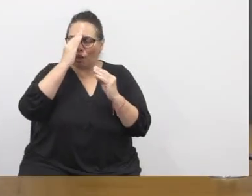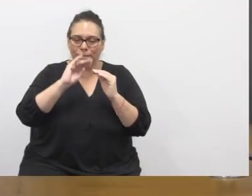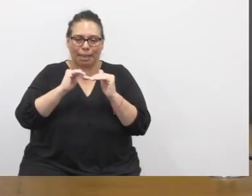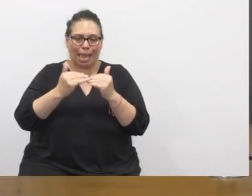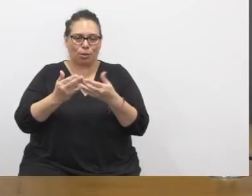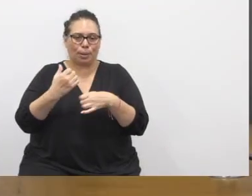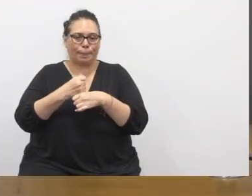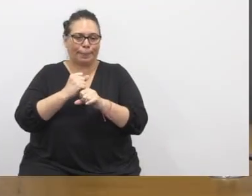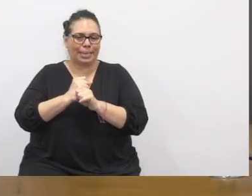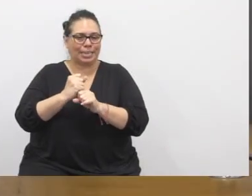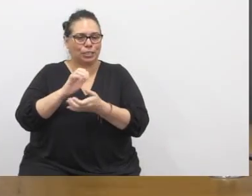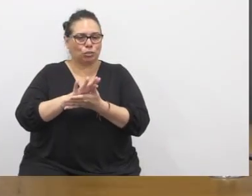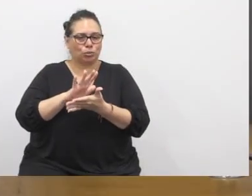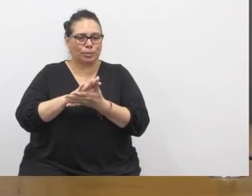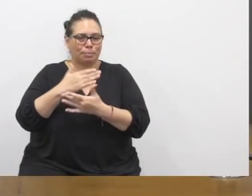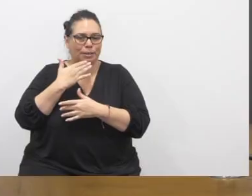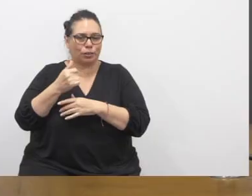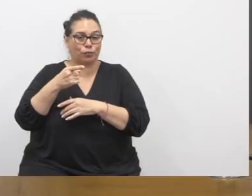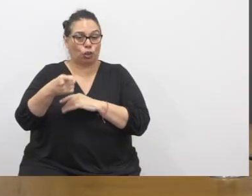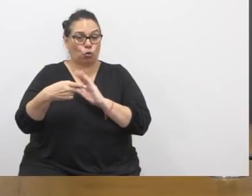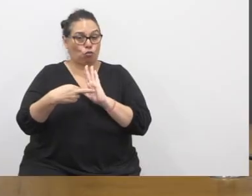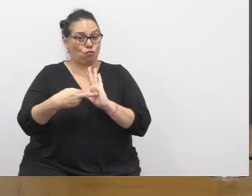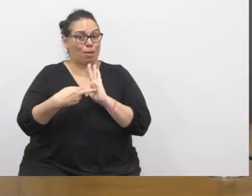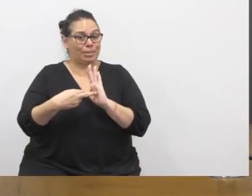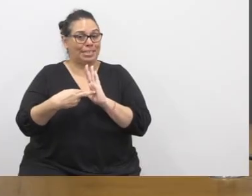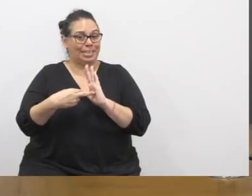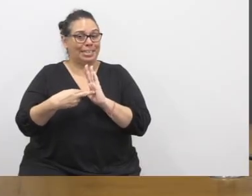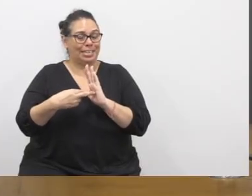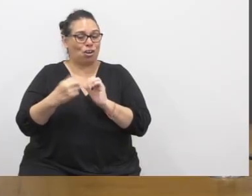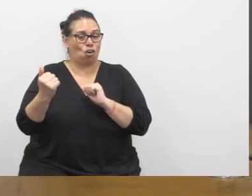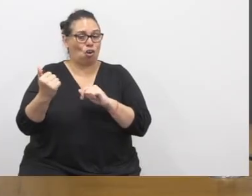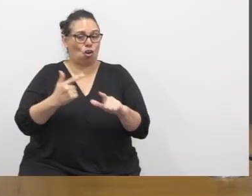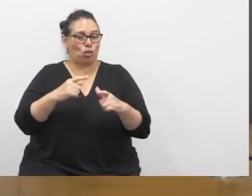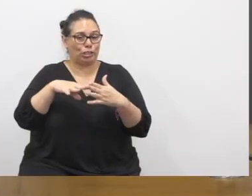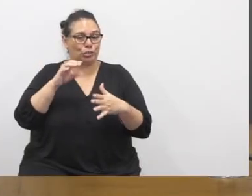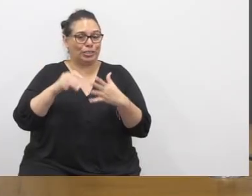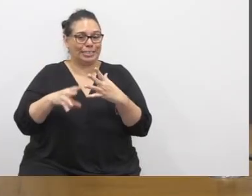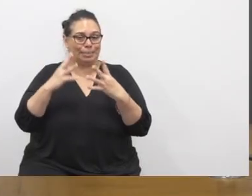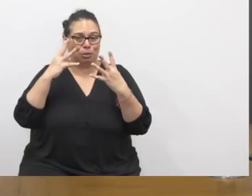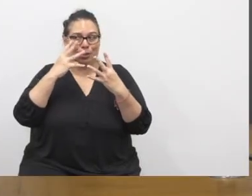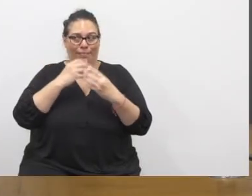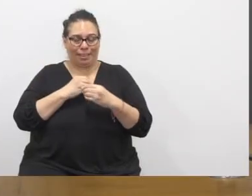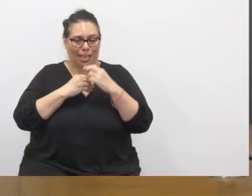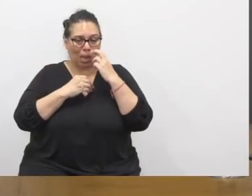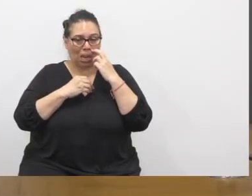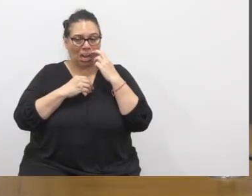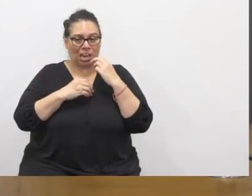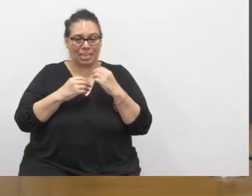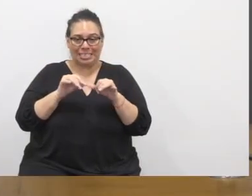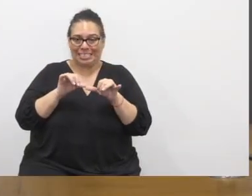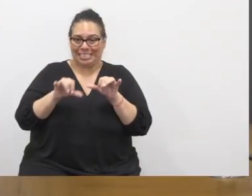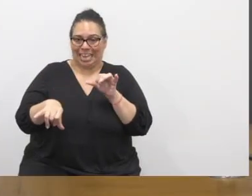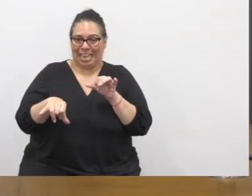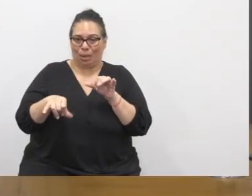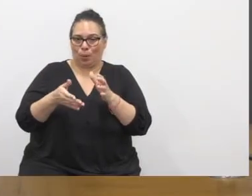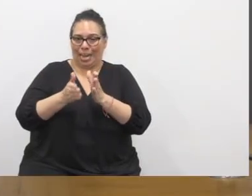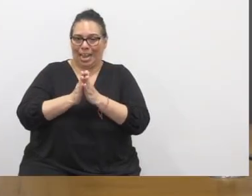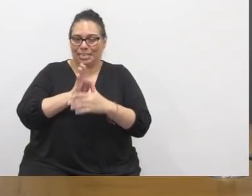You have represented all students just beautifully. So thank you. We want you to stay put. We're gonna ask the Board of Education